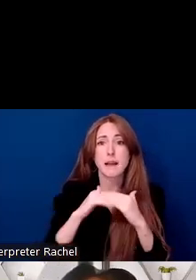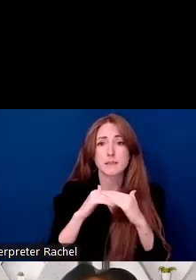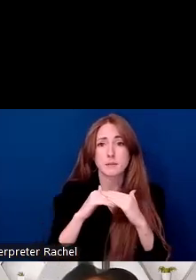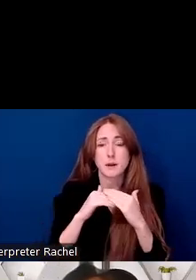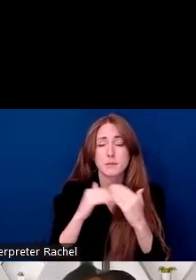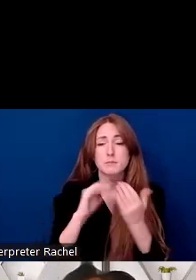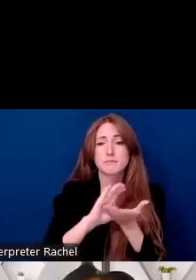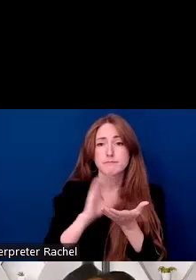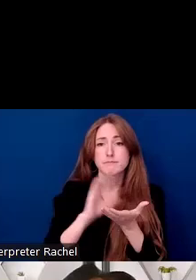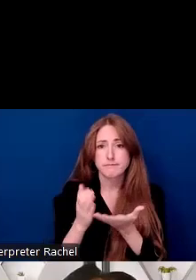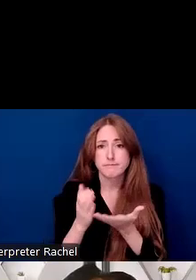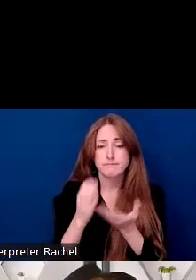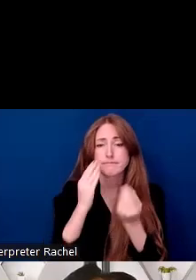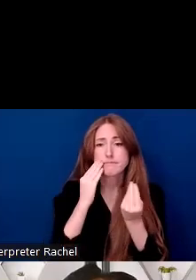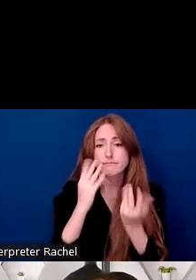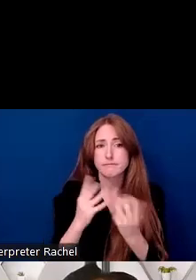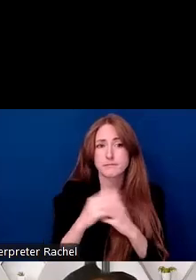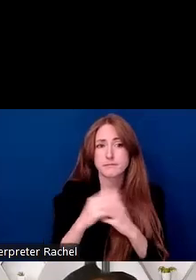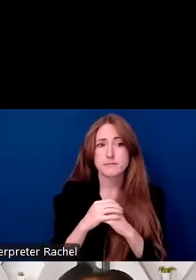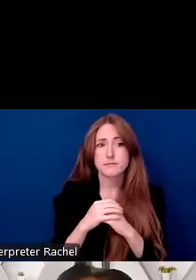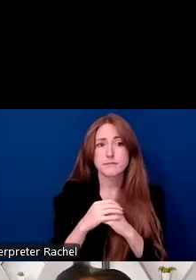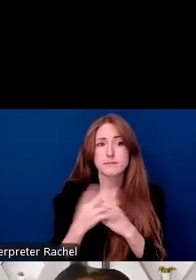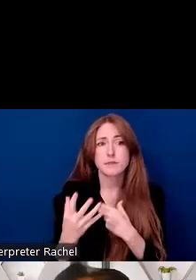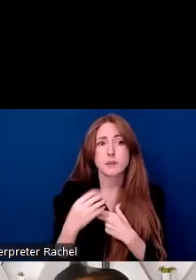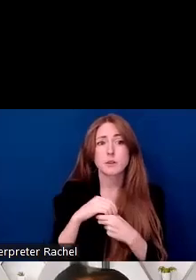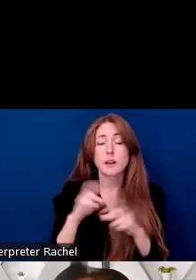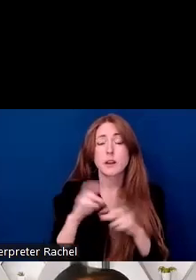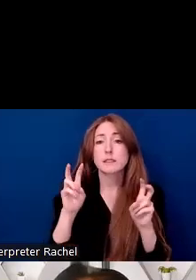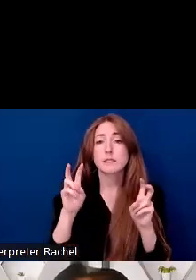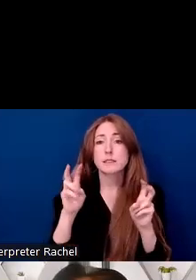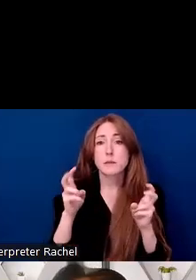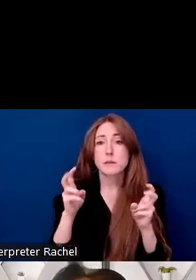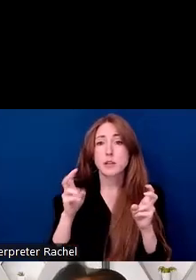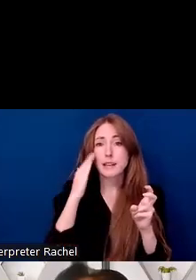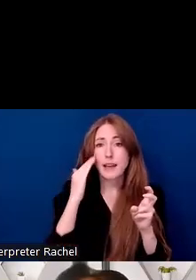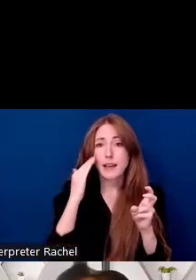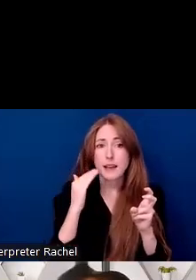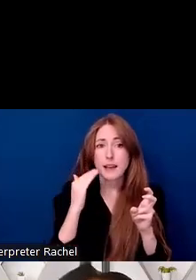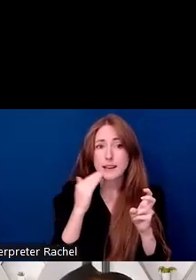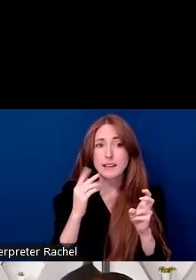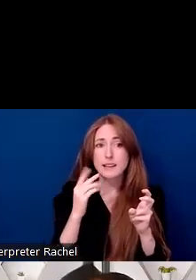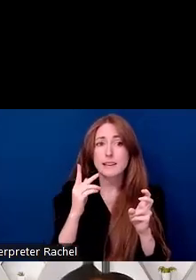included subject heading, MeSH terms, keywords and synonyms for musculoskeletal disorders,